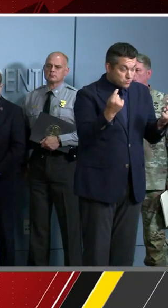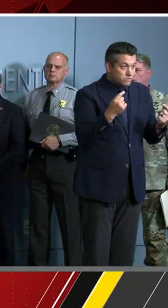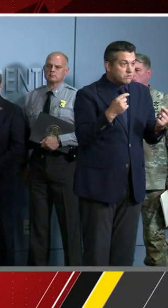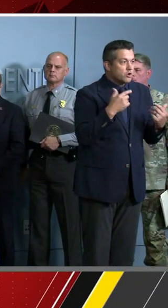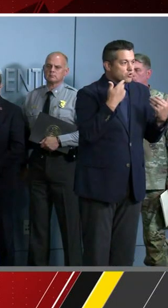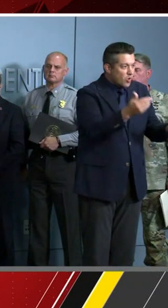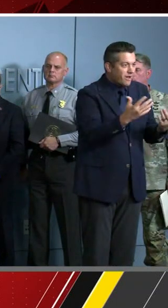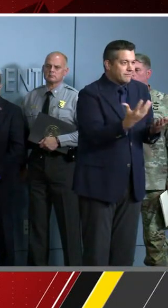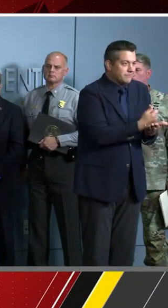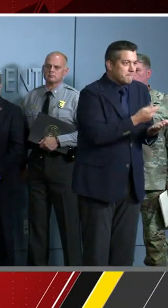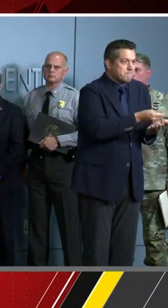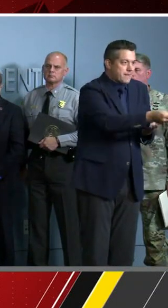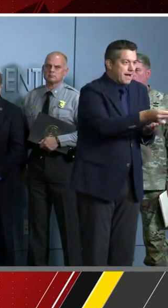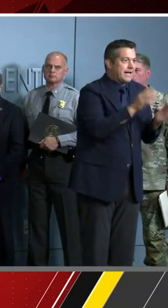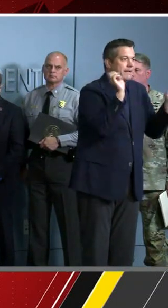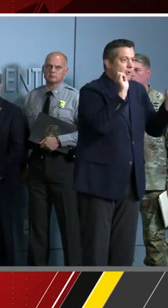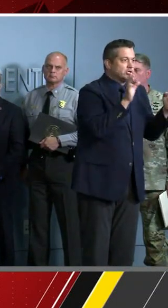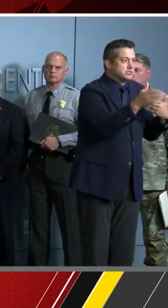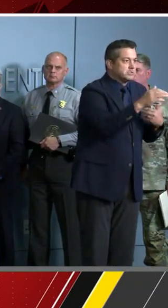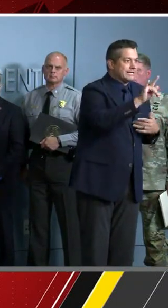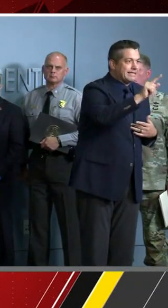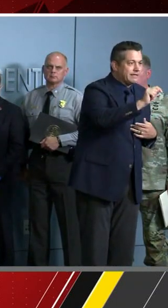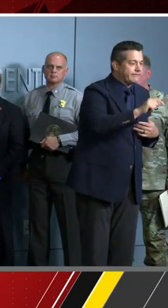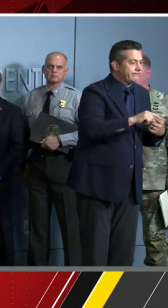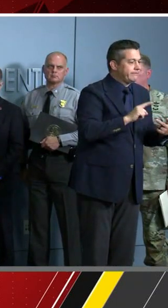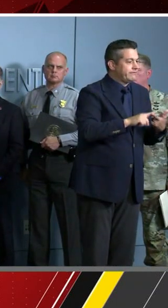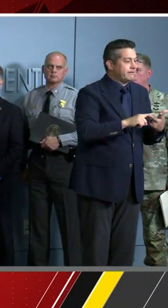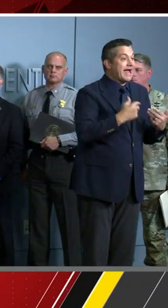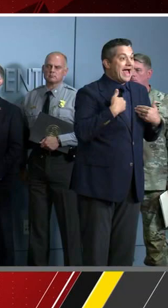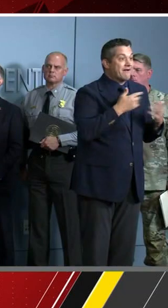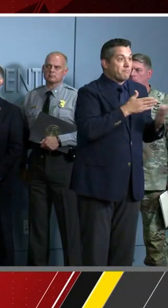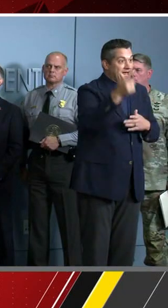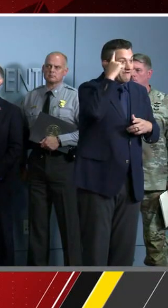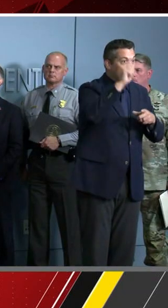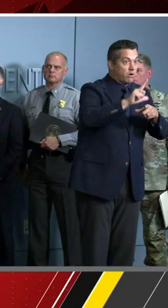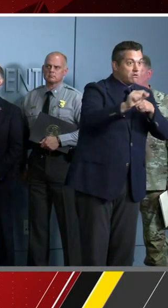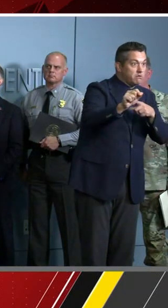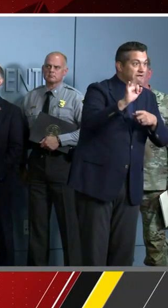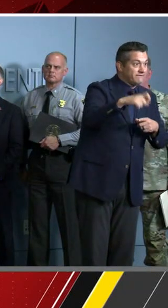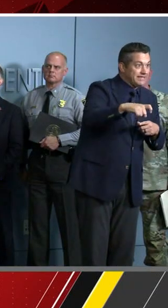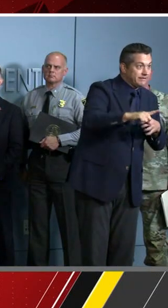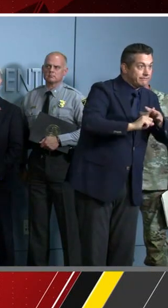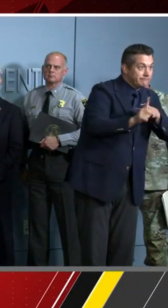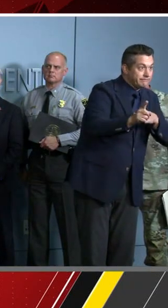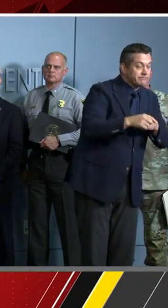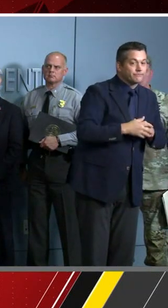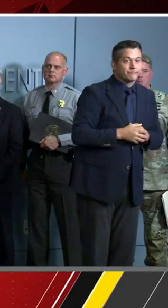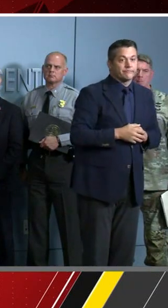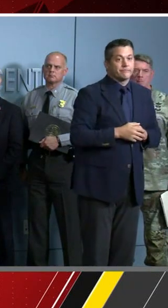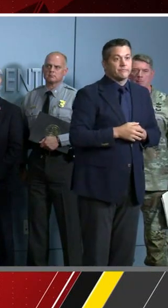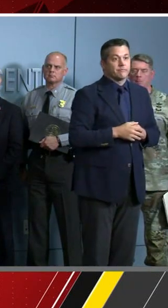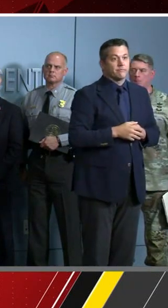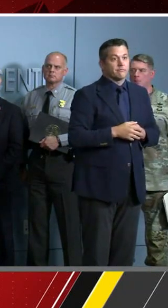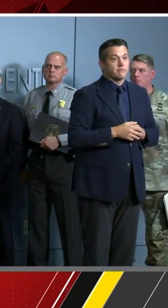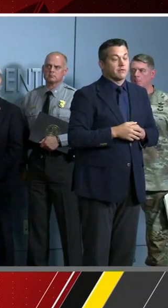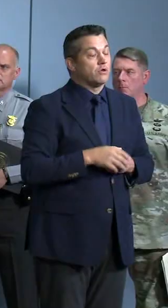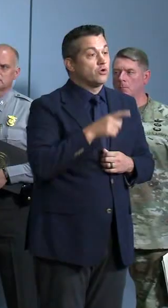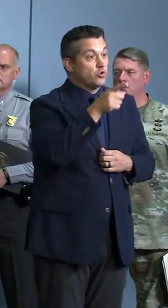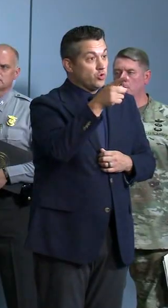evacuation plan. These are things that you can do now, even